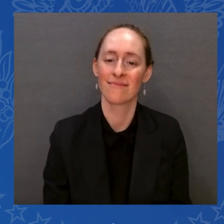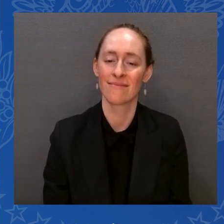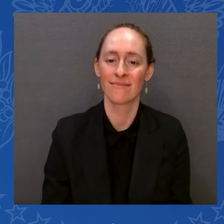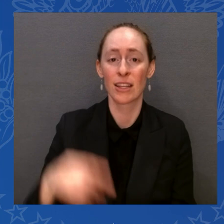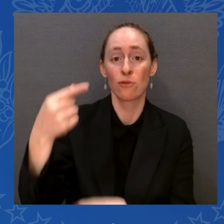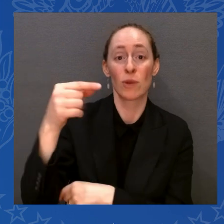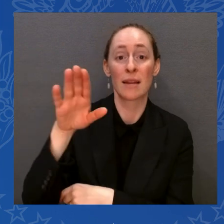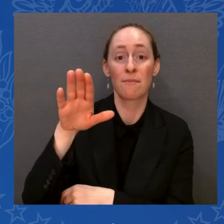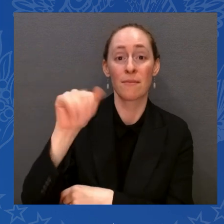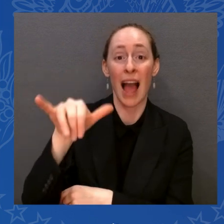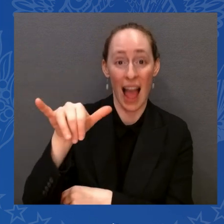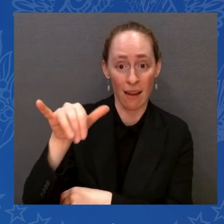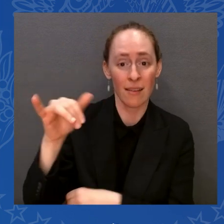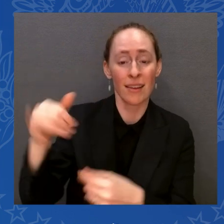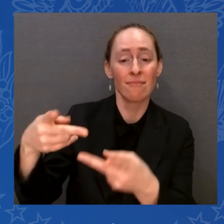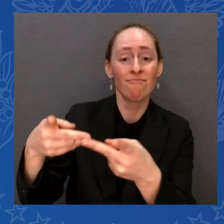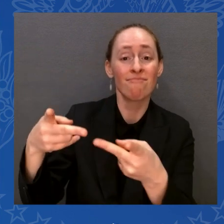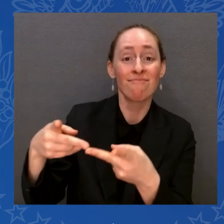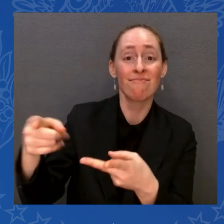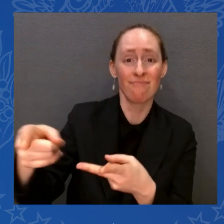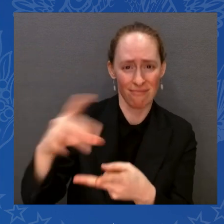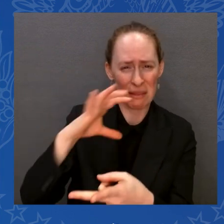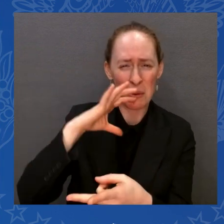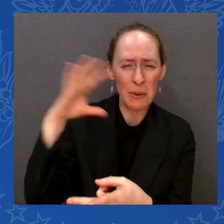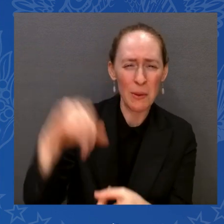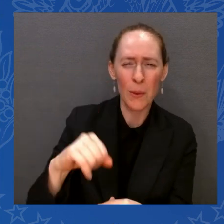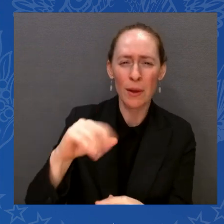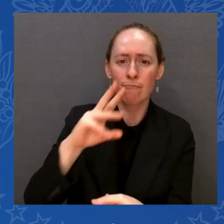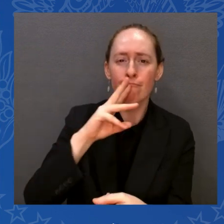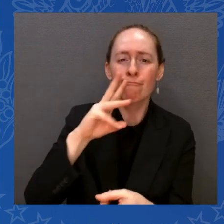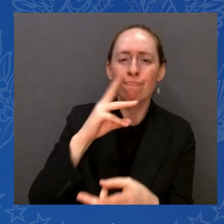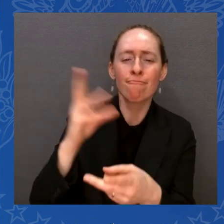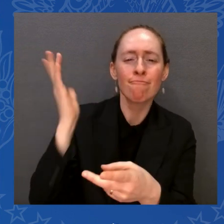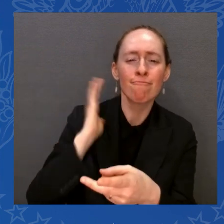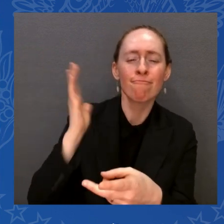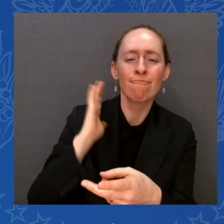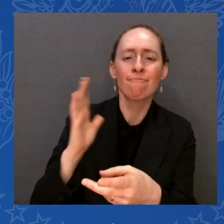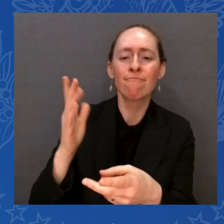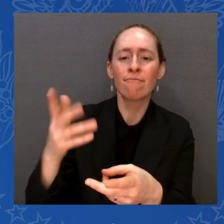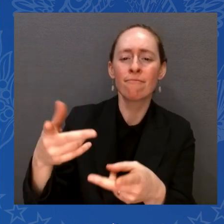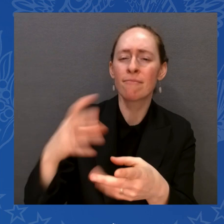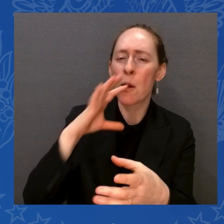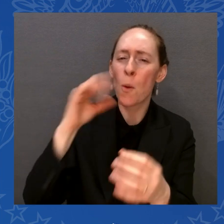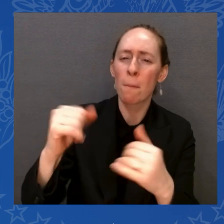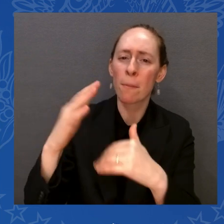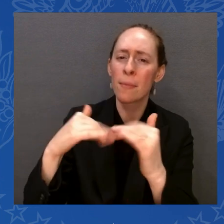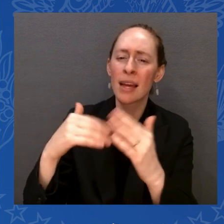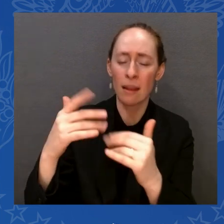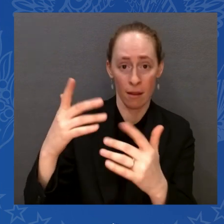Going to create thousands of jobs over time. This is big deal. You know, we're just up the road in Columbia County --